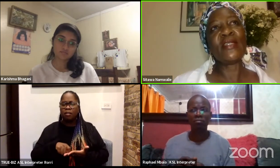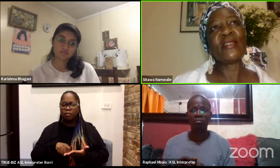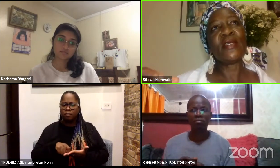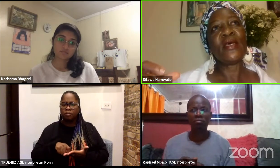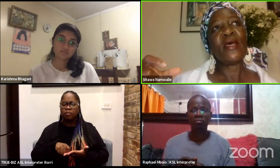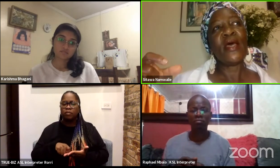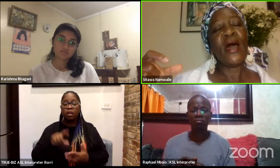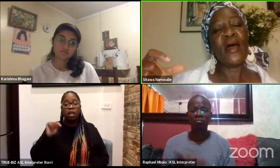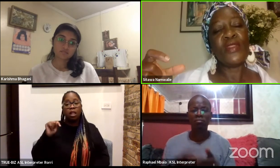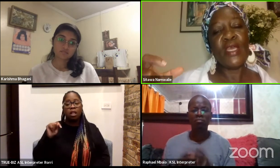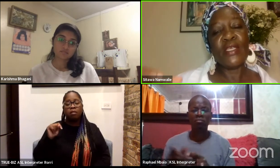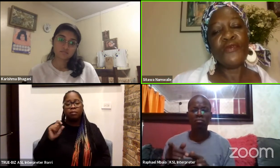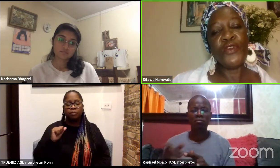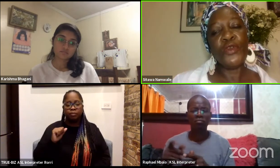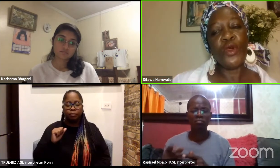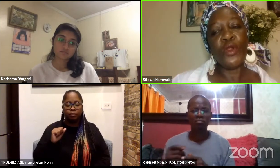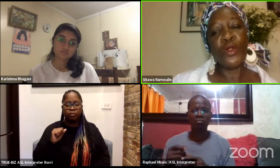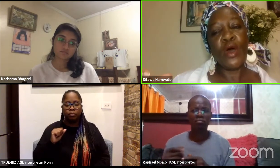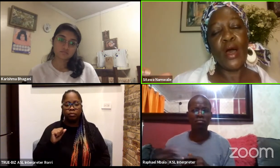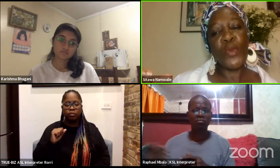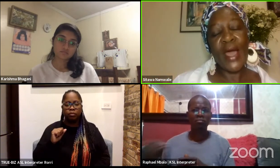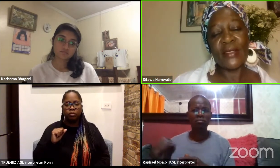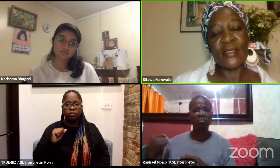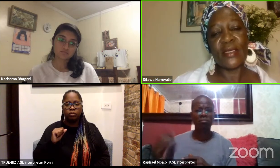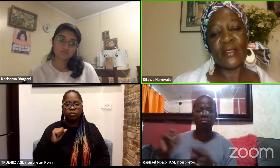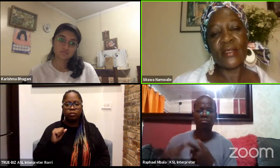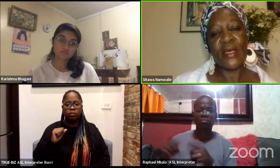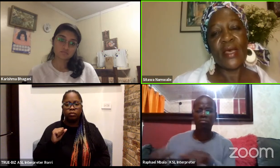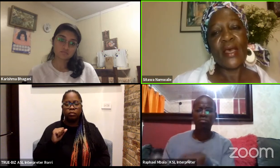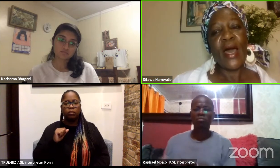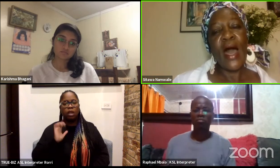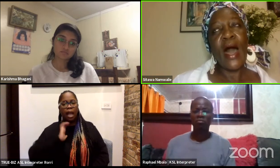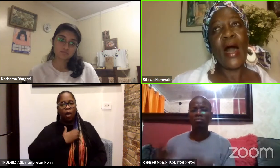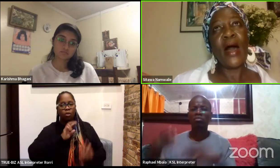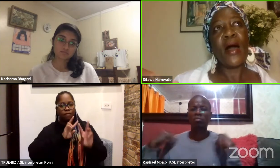that these funeral practices are backward,